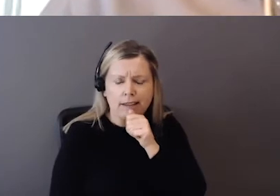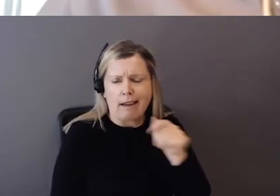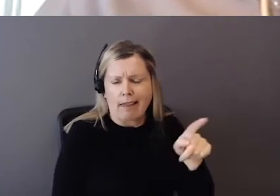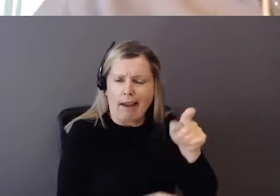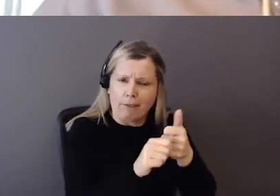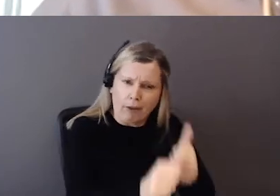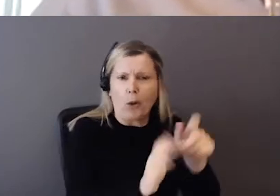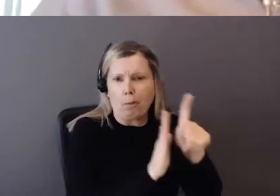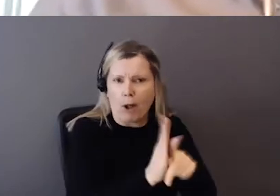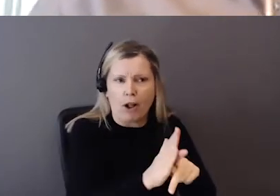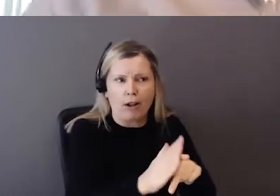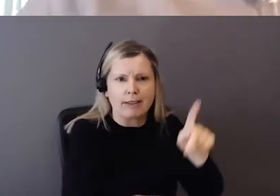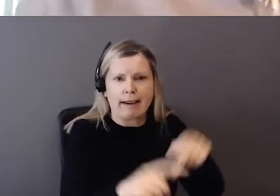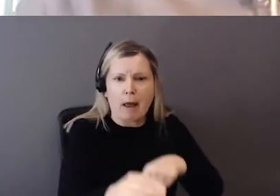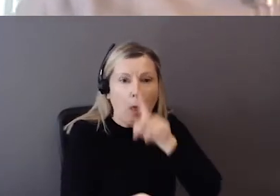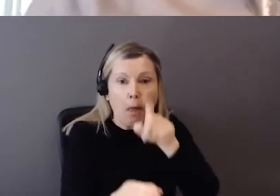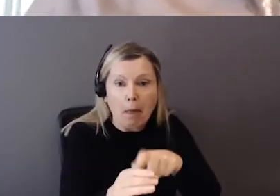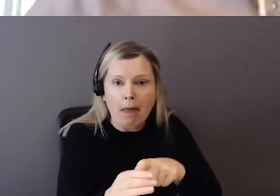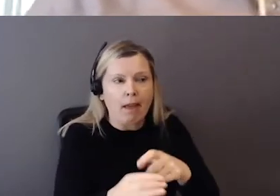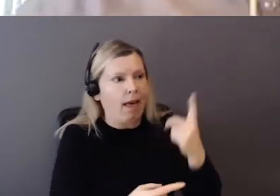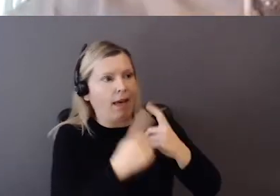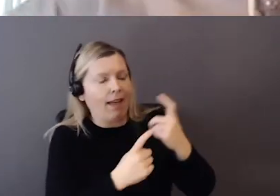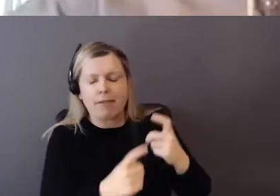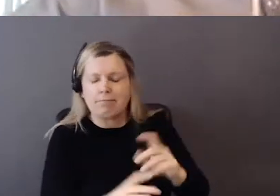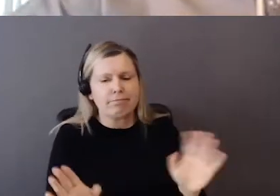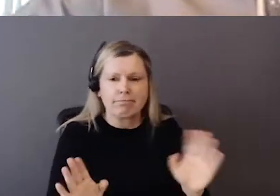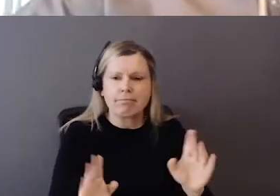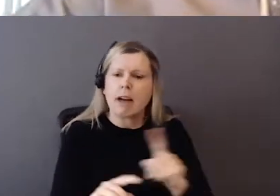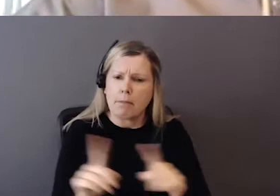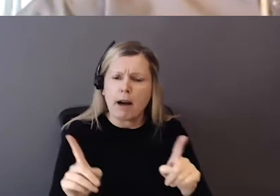ask and not ask and they were all very respectful. But I think I also had a good relationship, and a